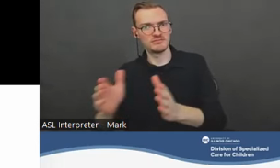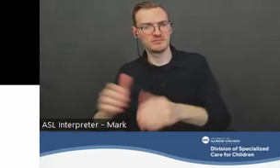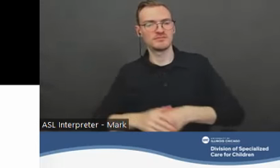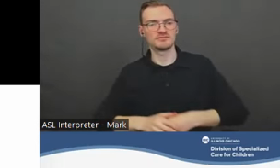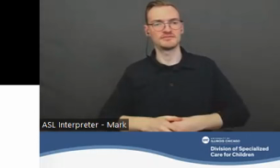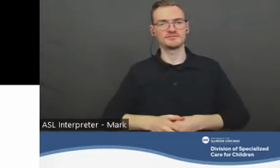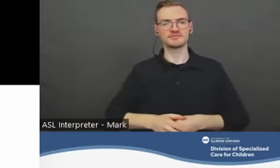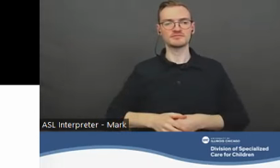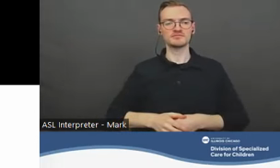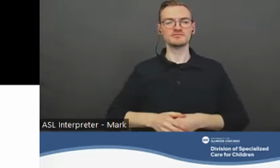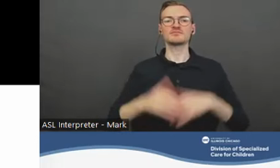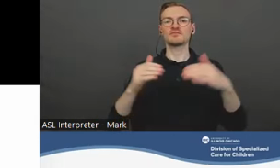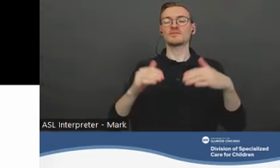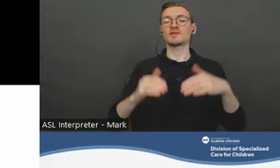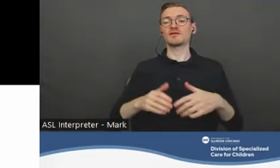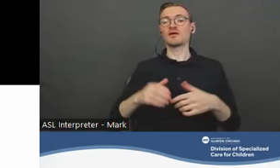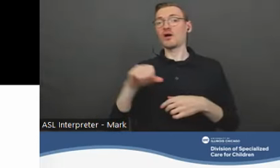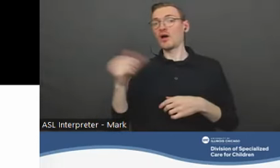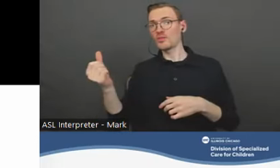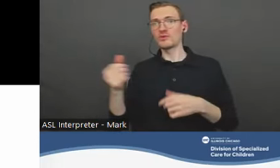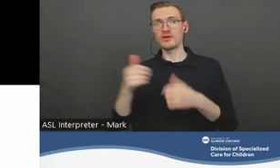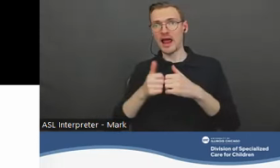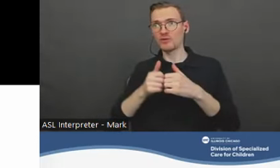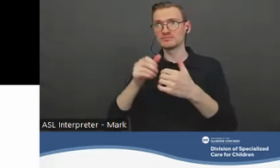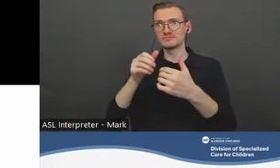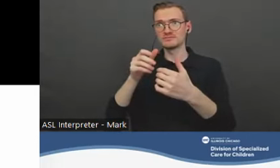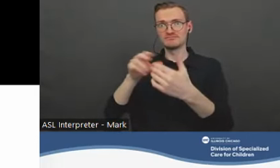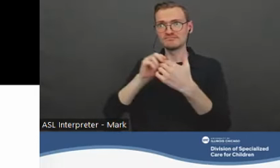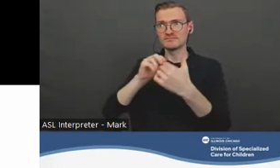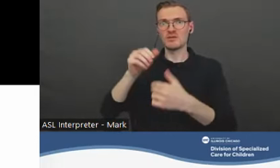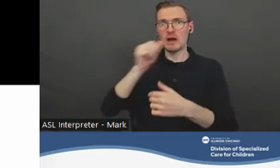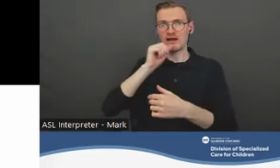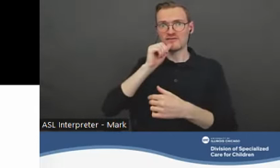that's through the federal Marketplace so this is a website where you can buy health insurance